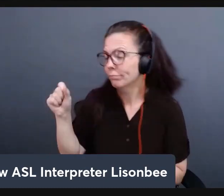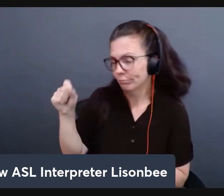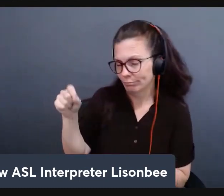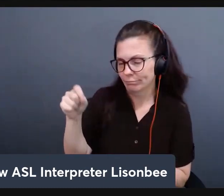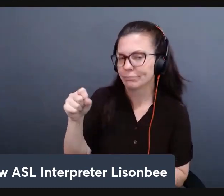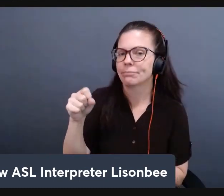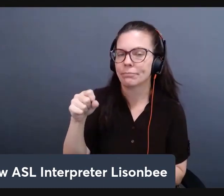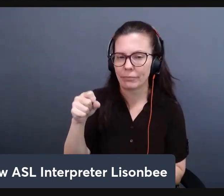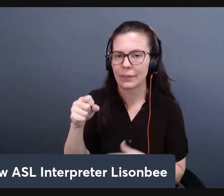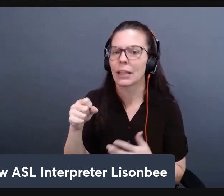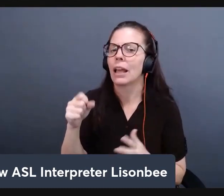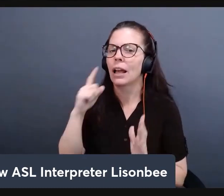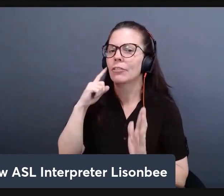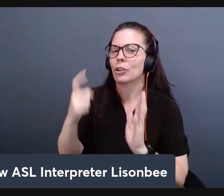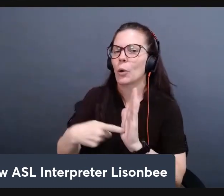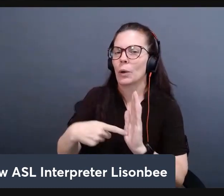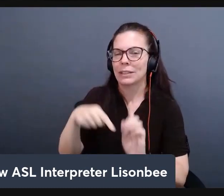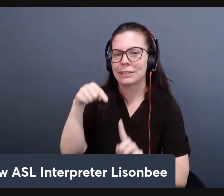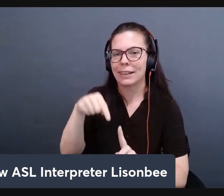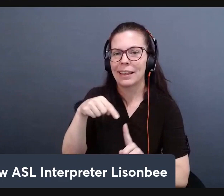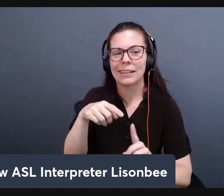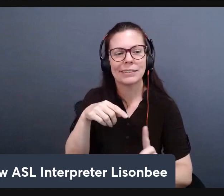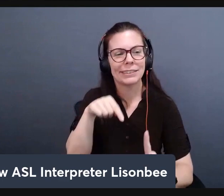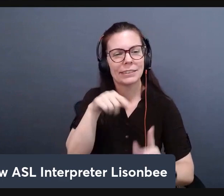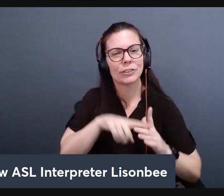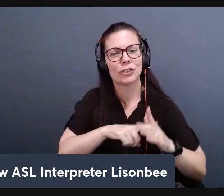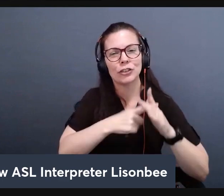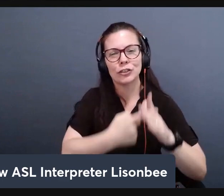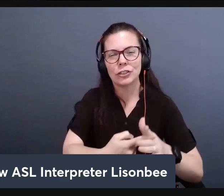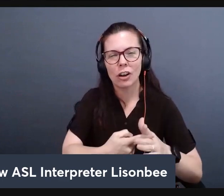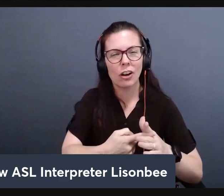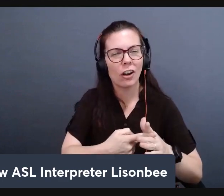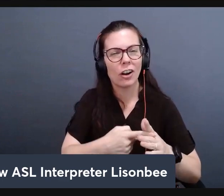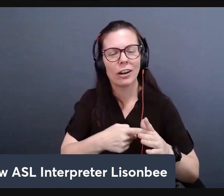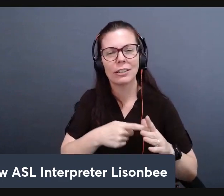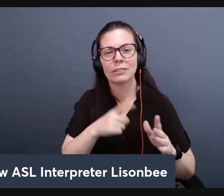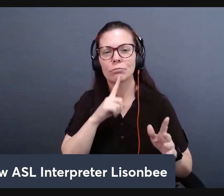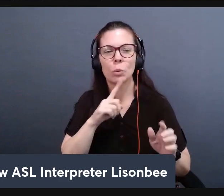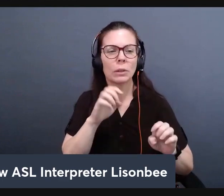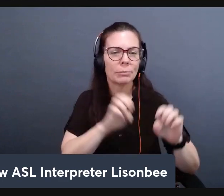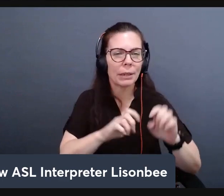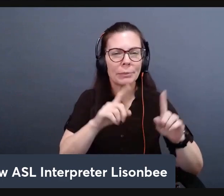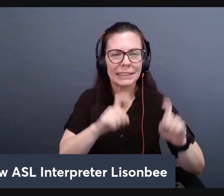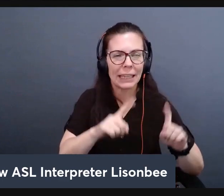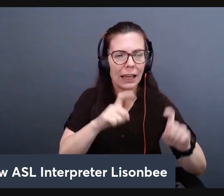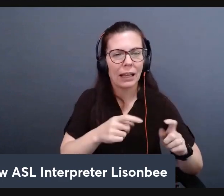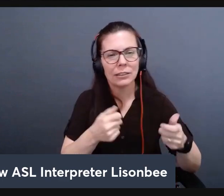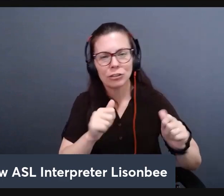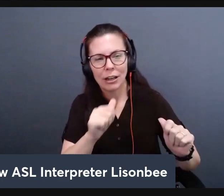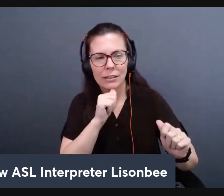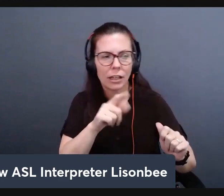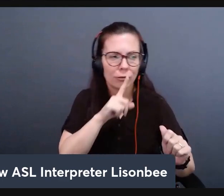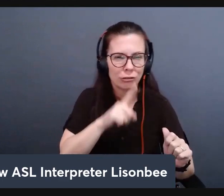So, I've seen containers really go from something that started out as a little bit experimental. People weren't sure whether they trusted it